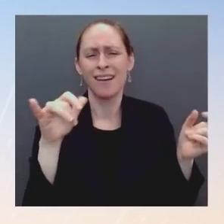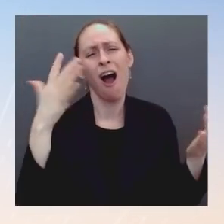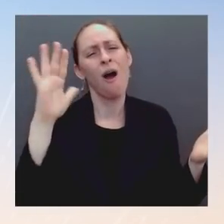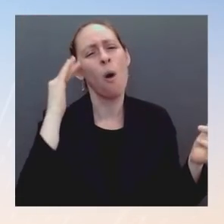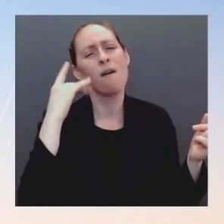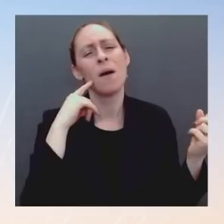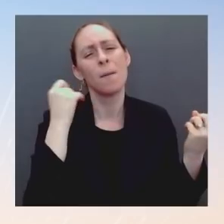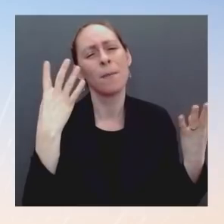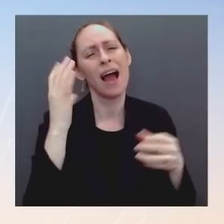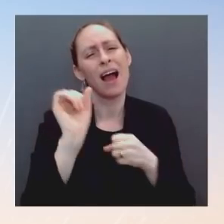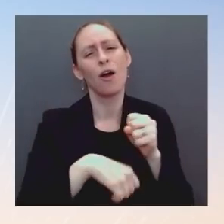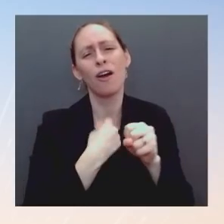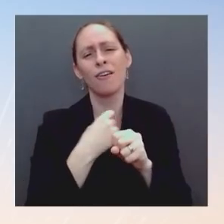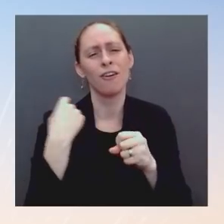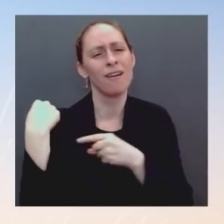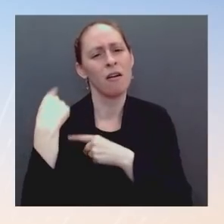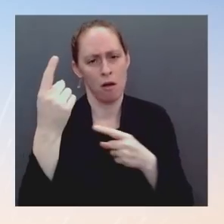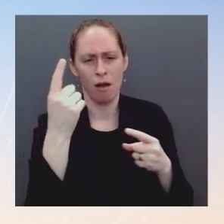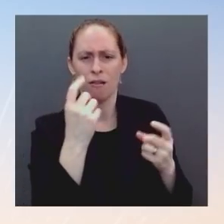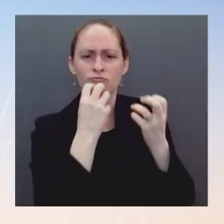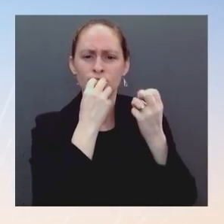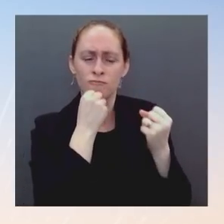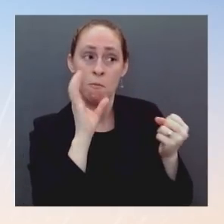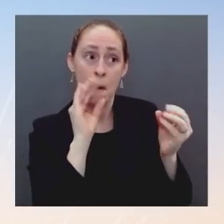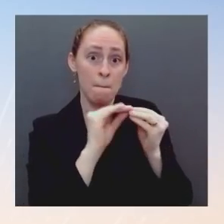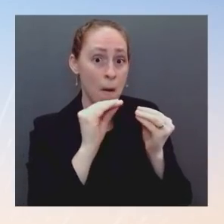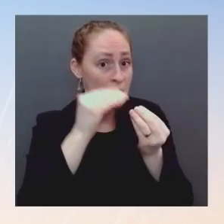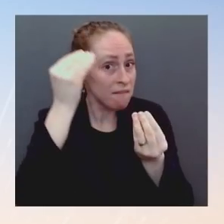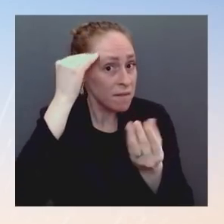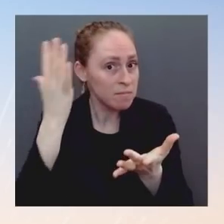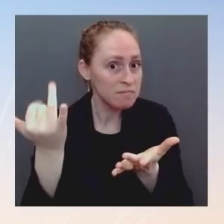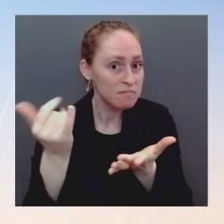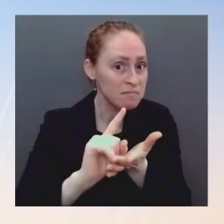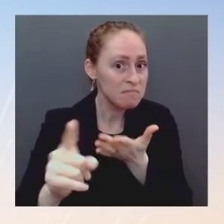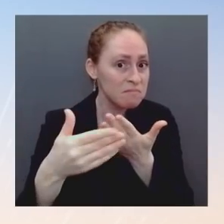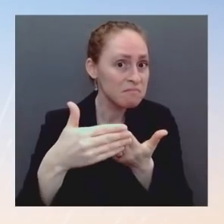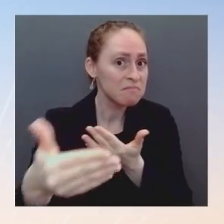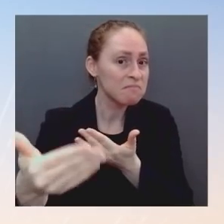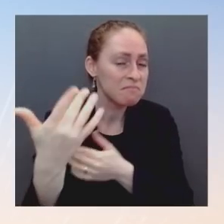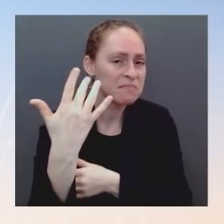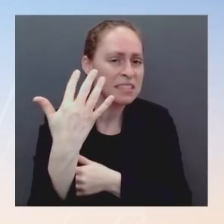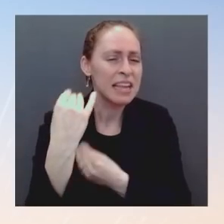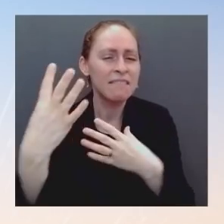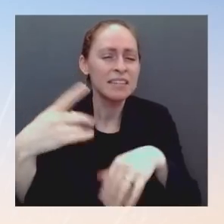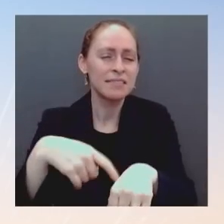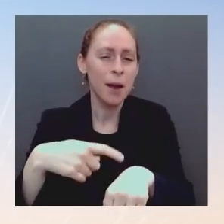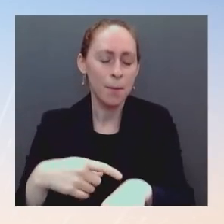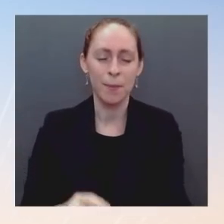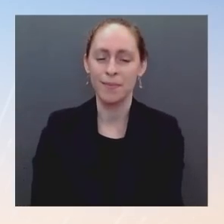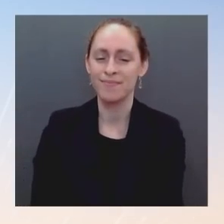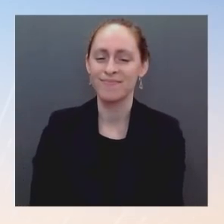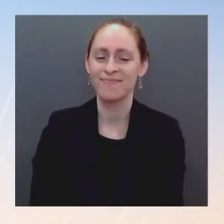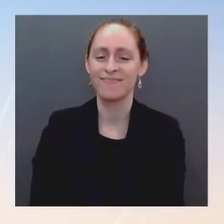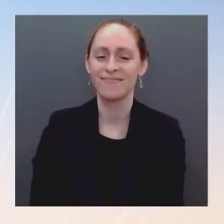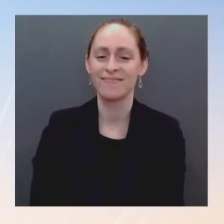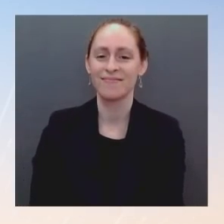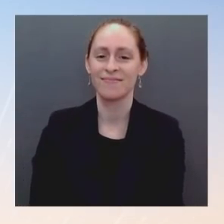The Press: The President has said he's going to be, you know, reaching across the aisle, obviously, as he makes this decision. We heard, over the weekend, Senator Lindsey Graham supporting his fellow